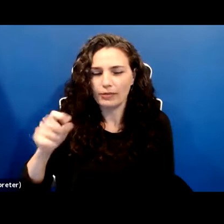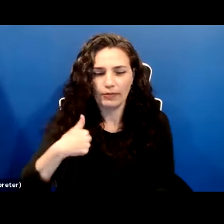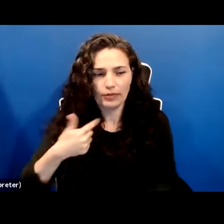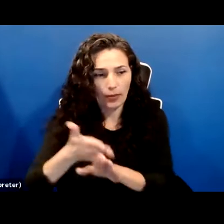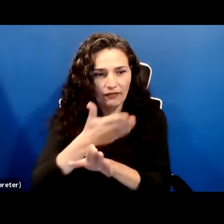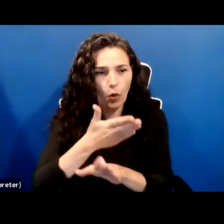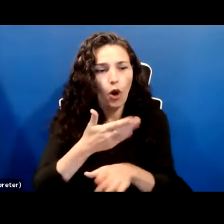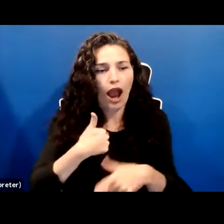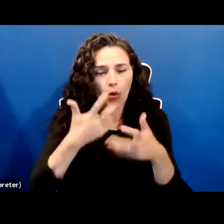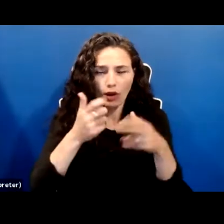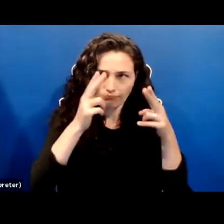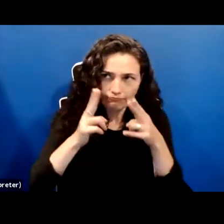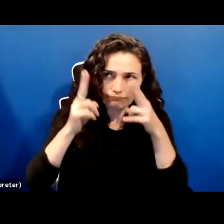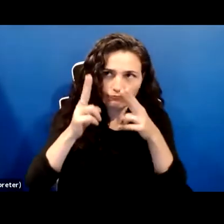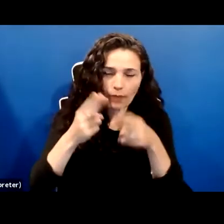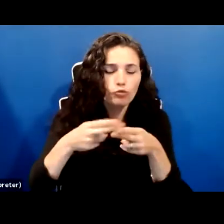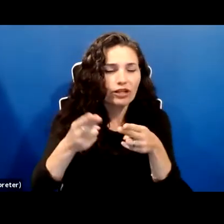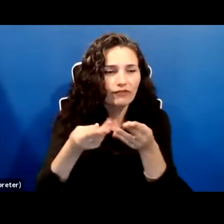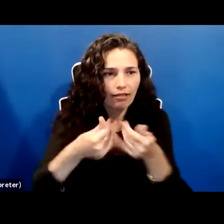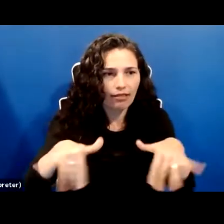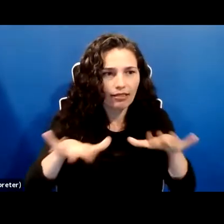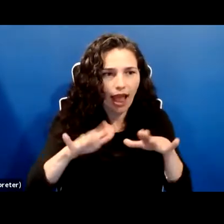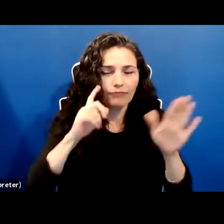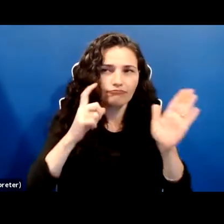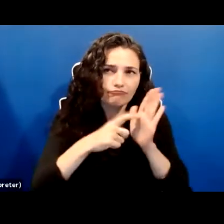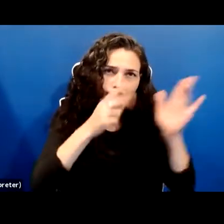a brief land acknowledgement as we always do here at the IDA.